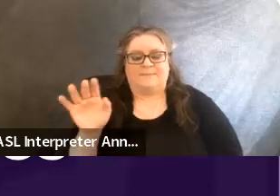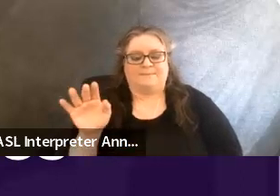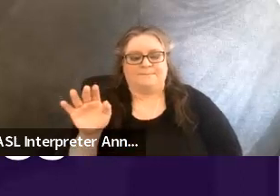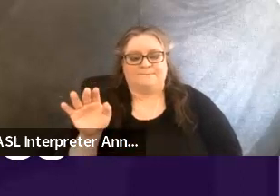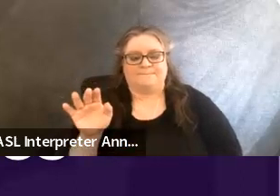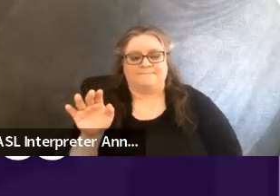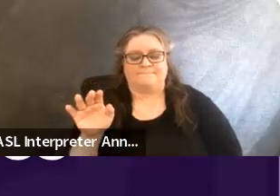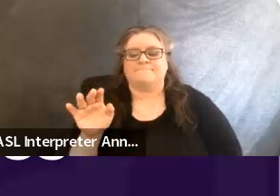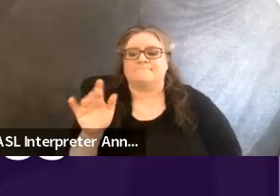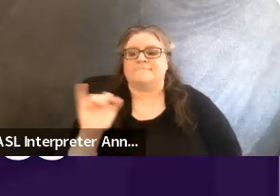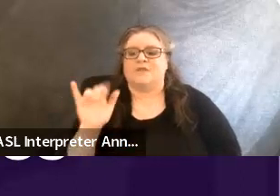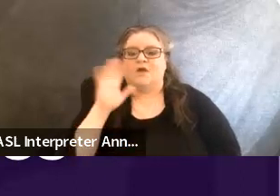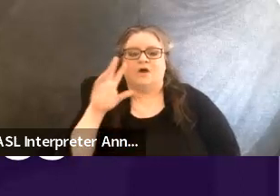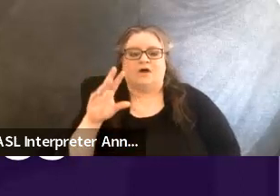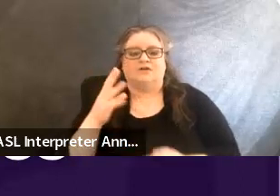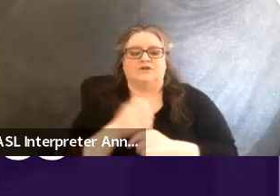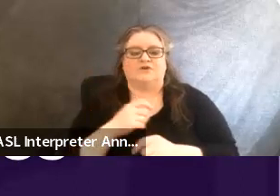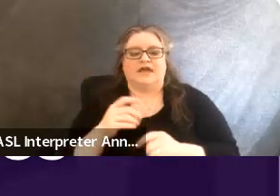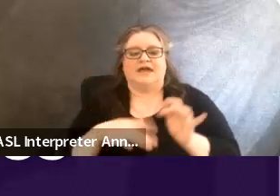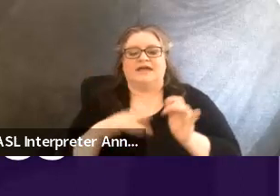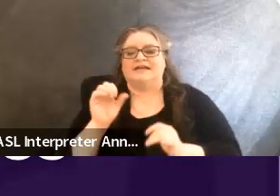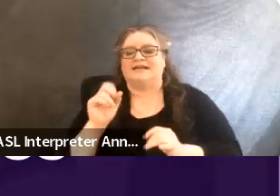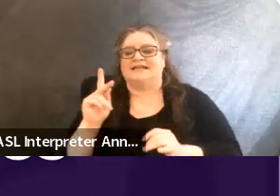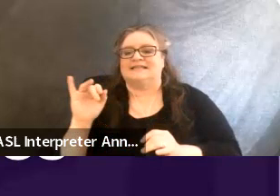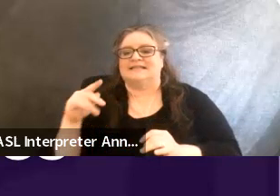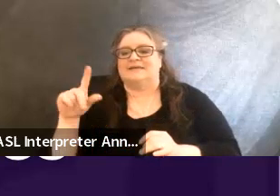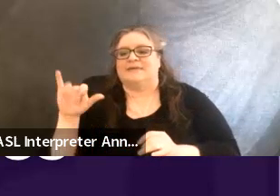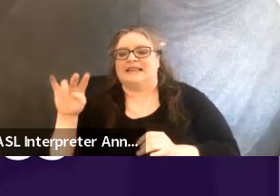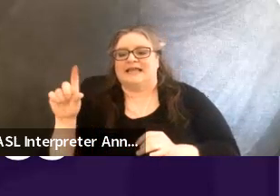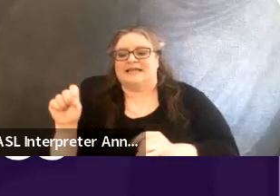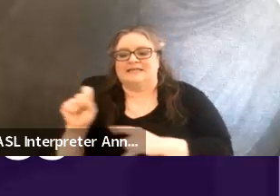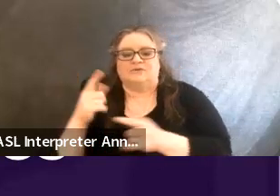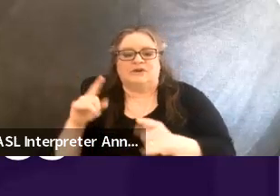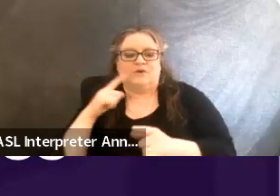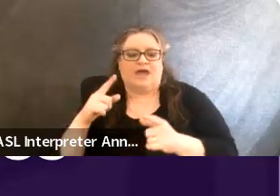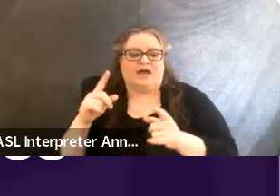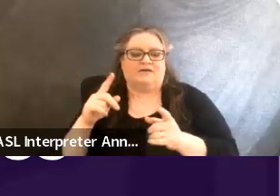You also get the skip links automatically when you have a main region in your theme.